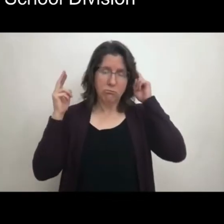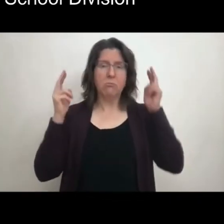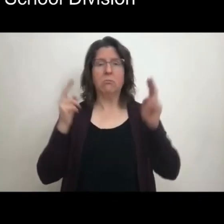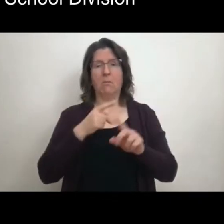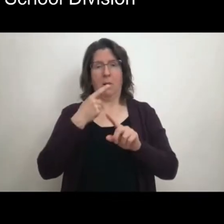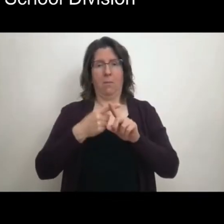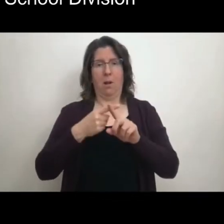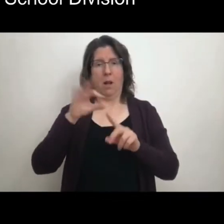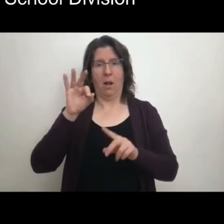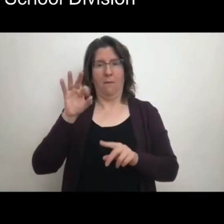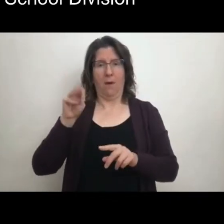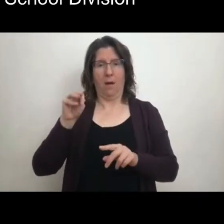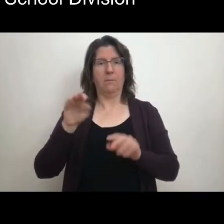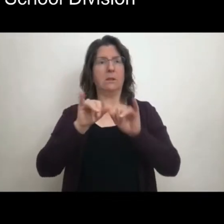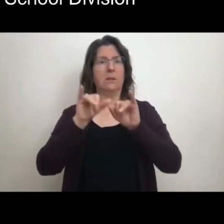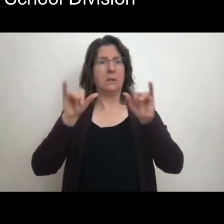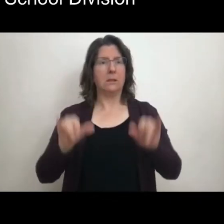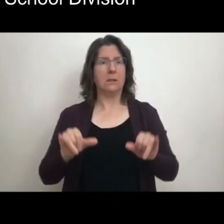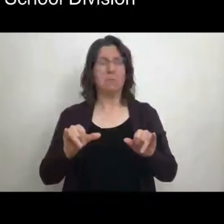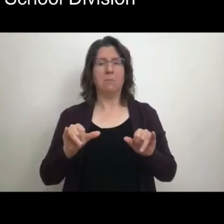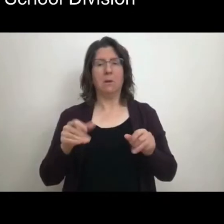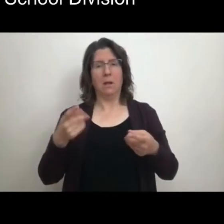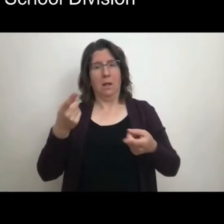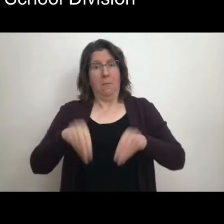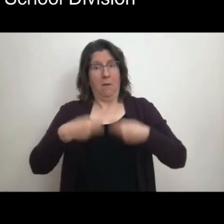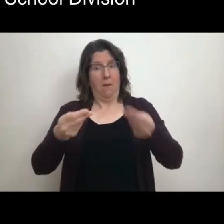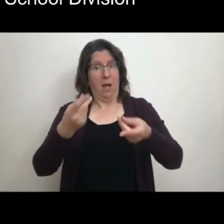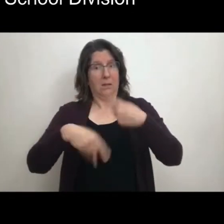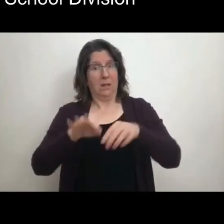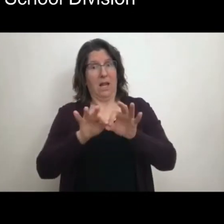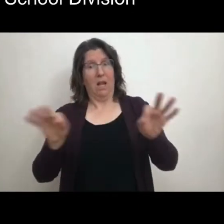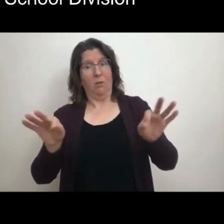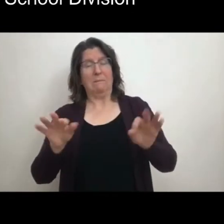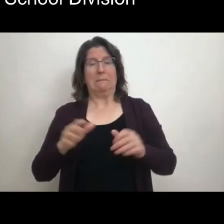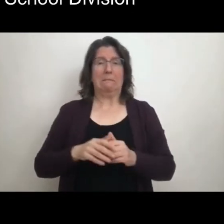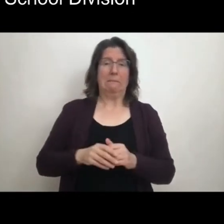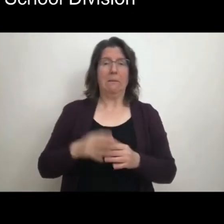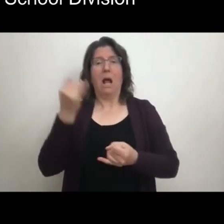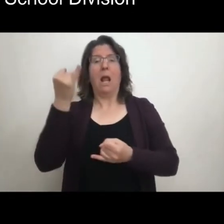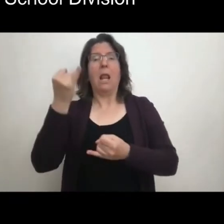They funded technologies such as cochlear implants and FM systems.